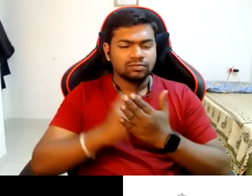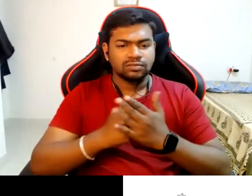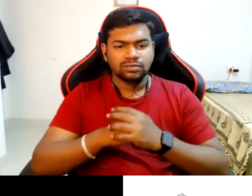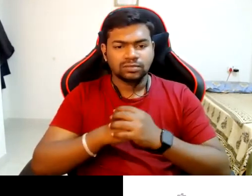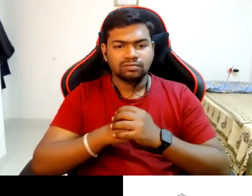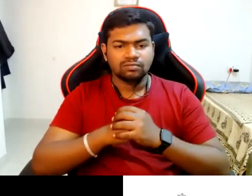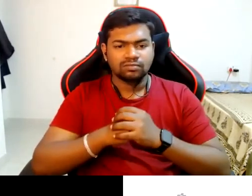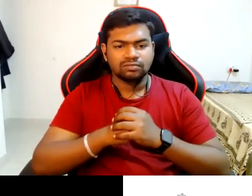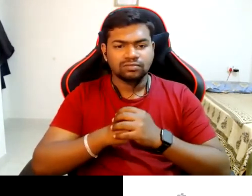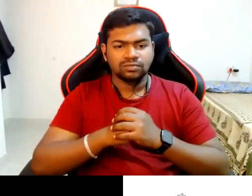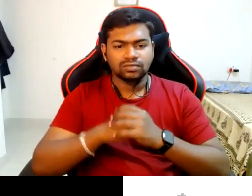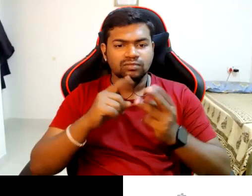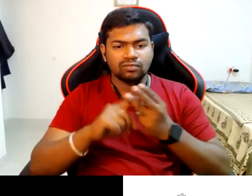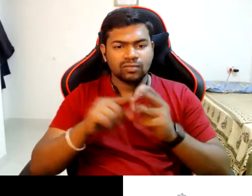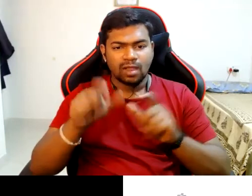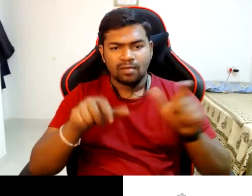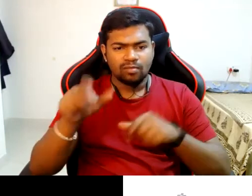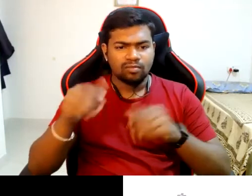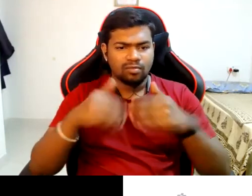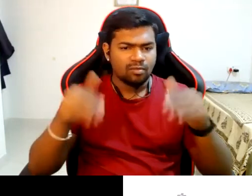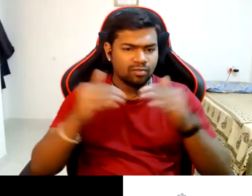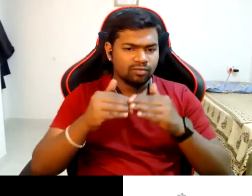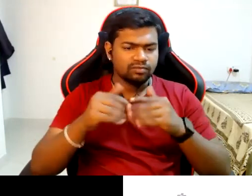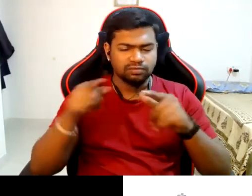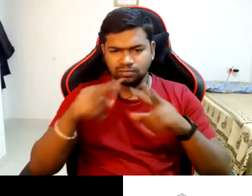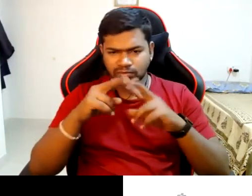you do briefly talked about your experience at laser soft,